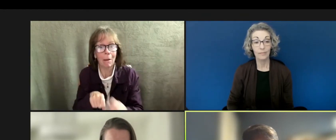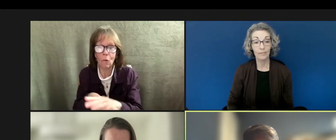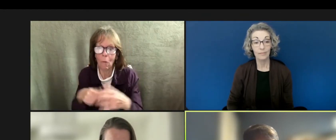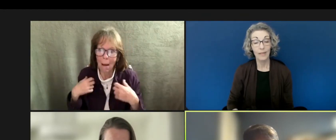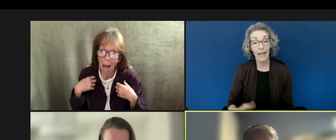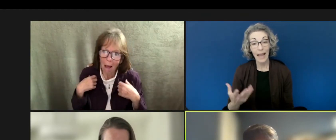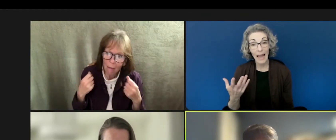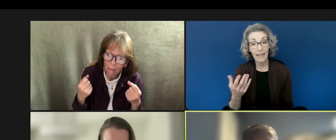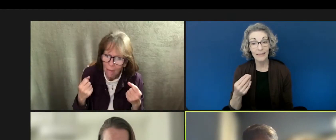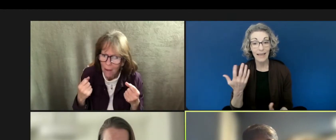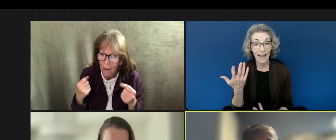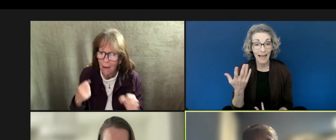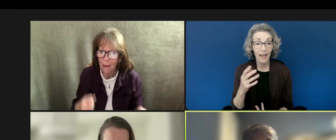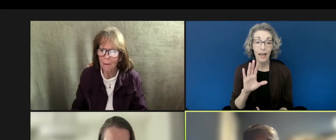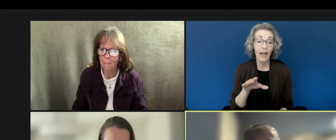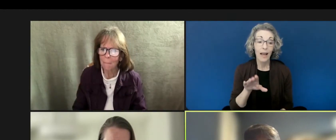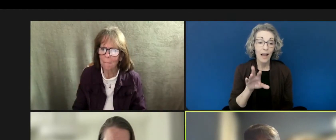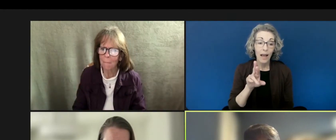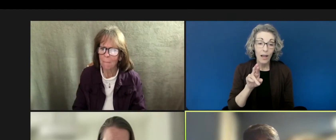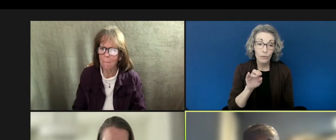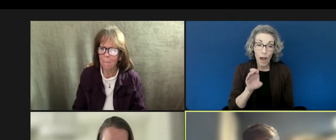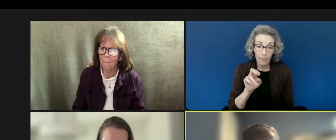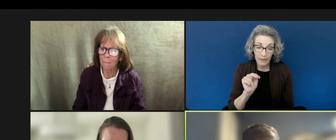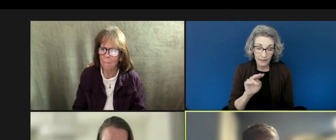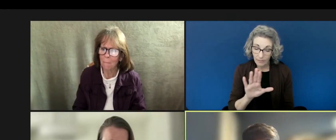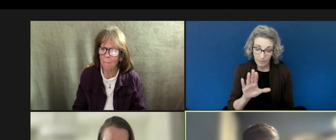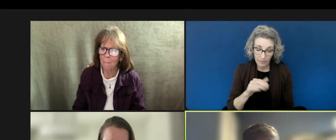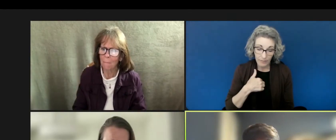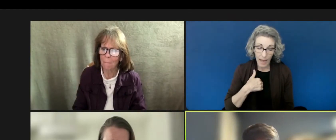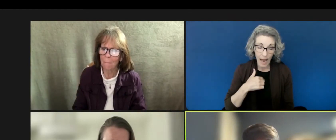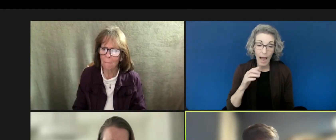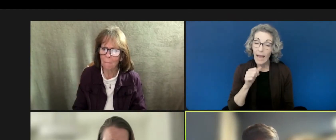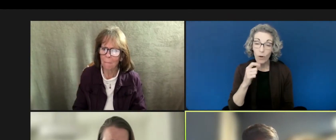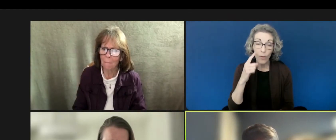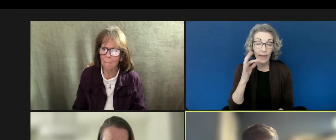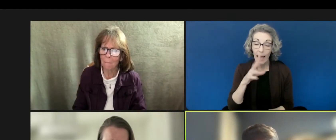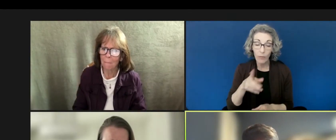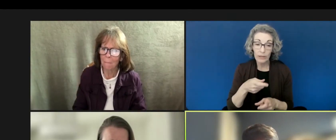Yeah, Robyn, I don't think I'm going to jeopardize the project,